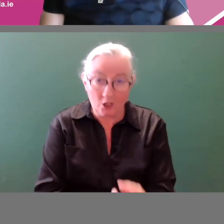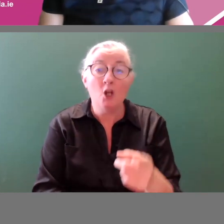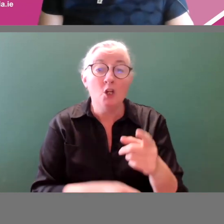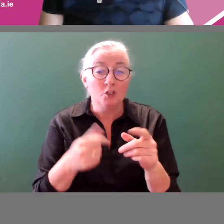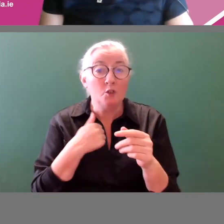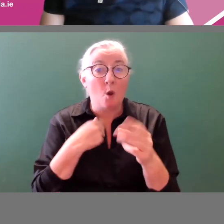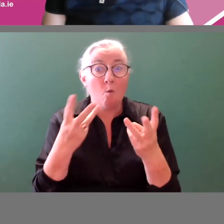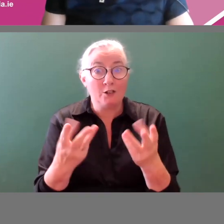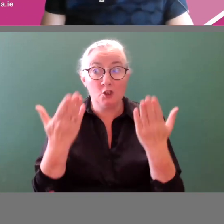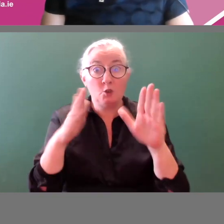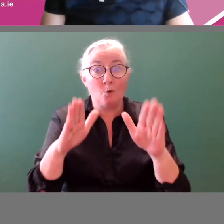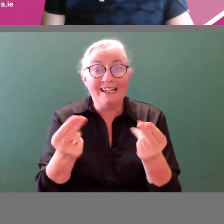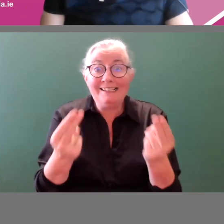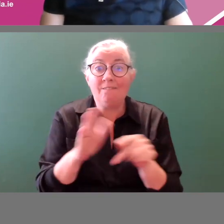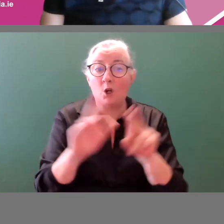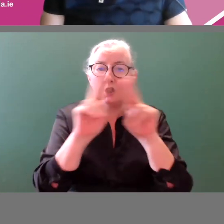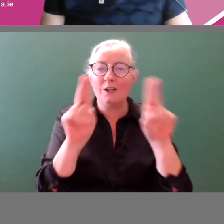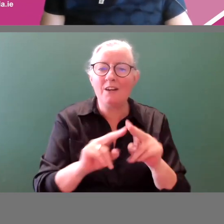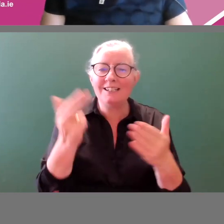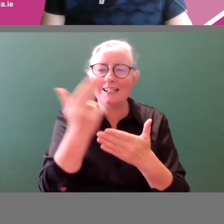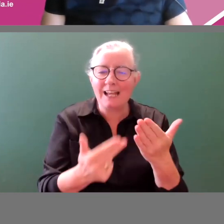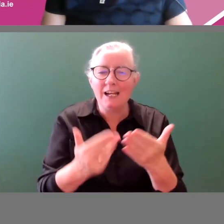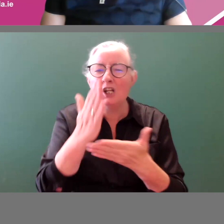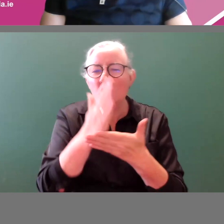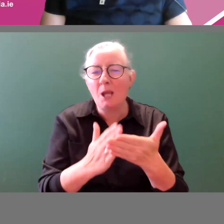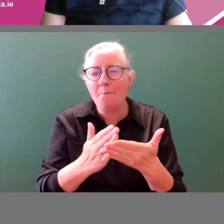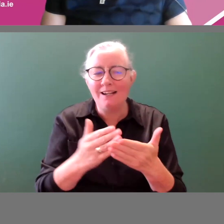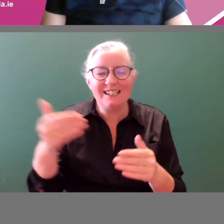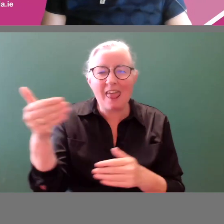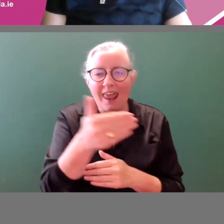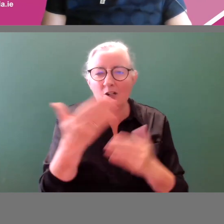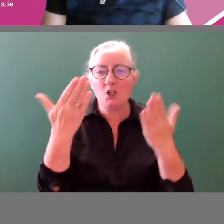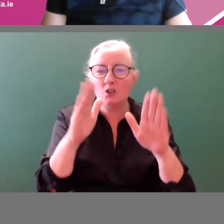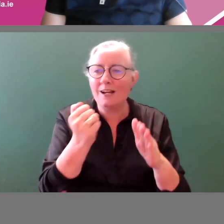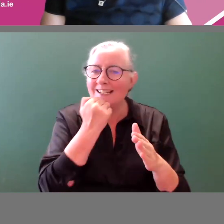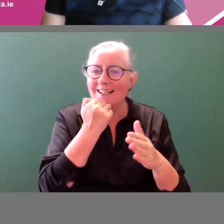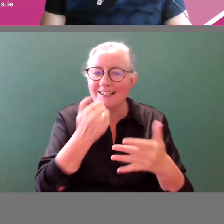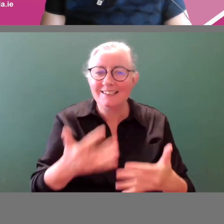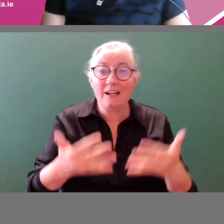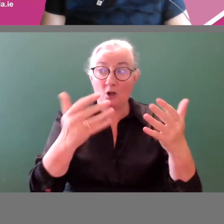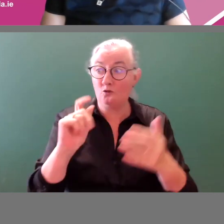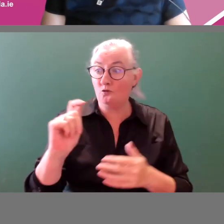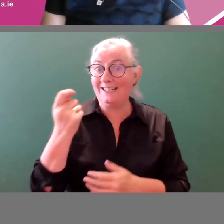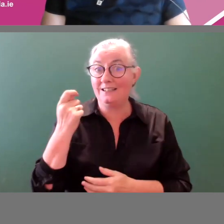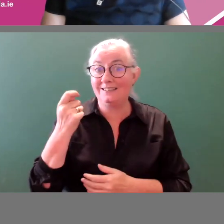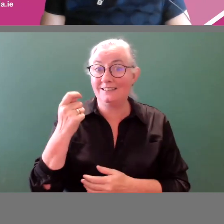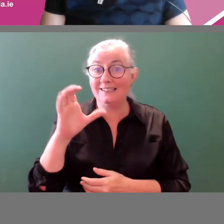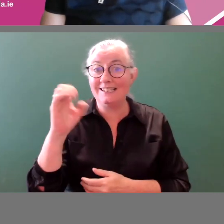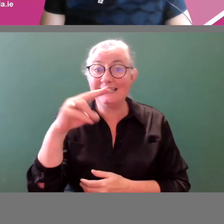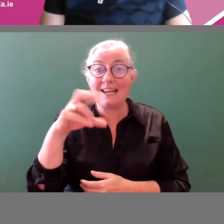need for Universal Design I have a small number of slides with data from our recent Census 2022,